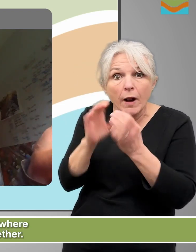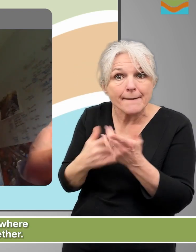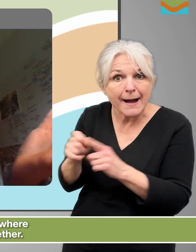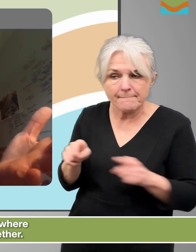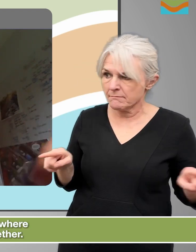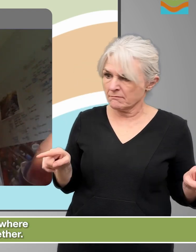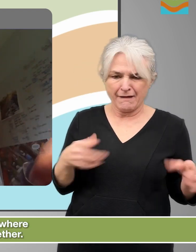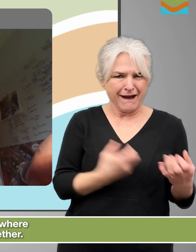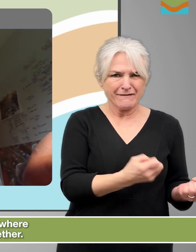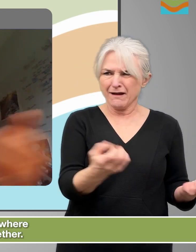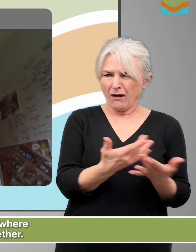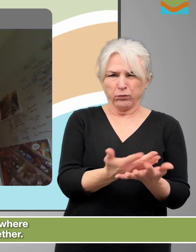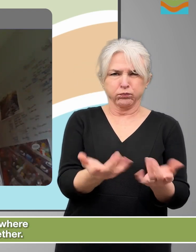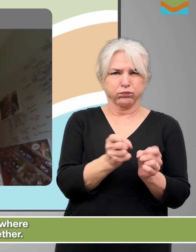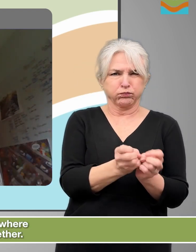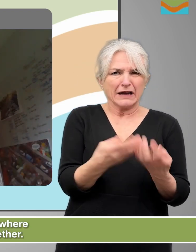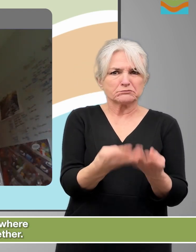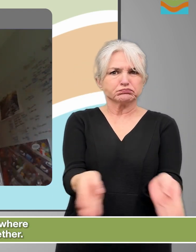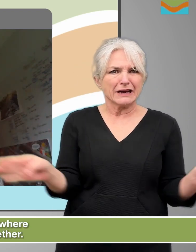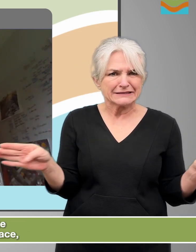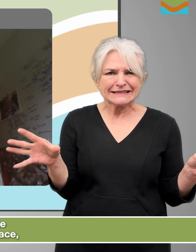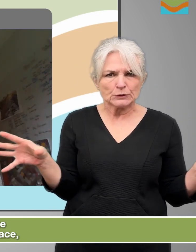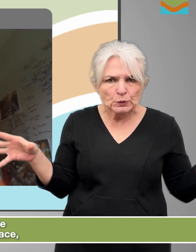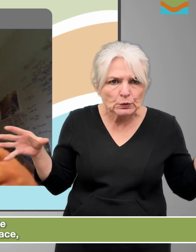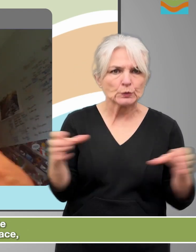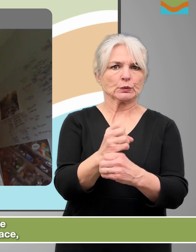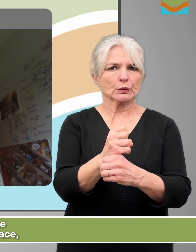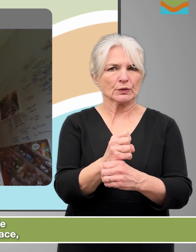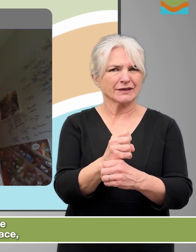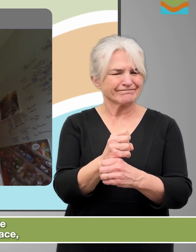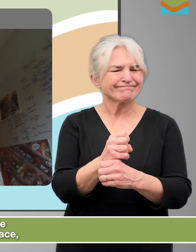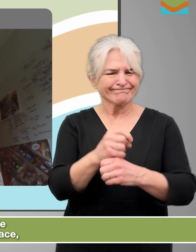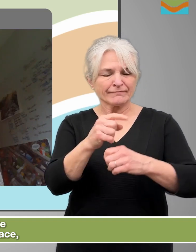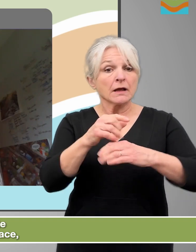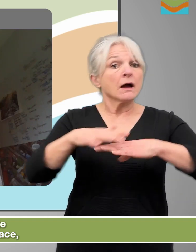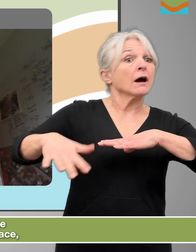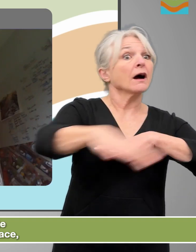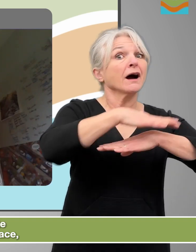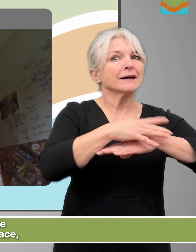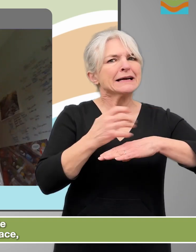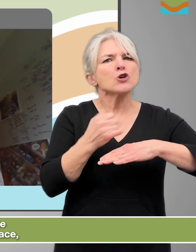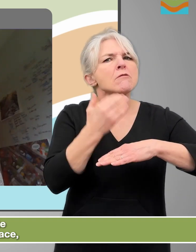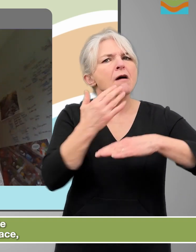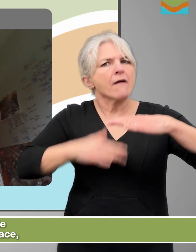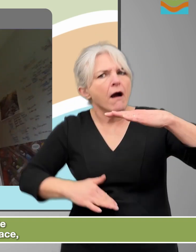we can do better if we know where what is and how it links together. And this is sadly not quite yet achieved in the subsurface,